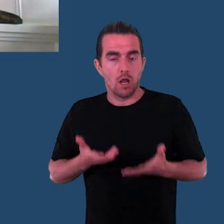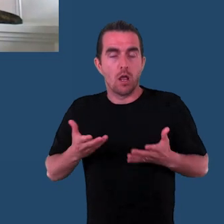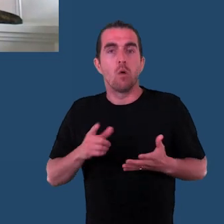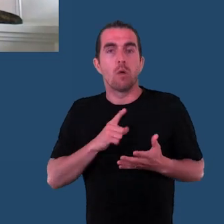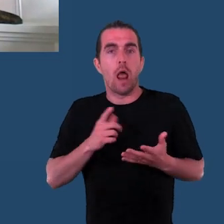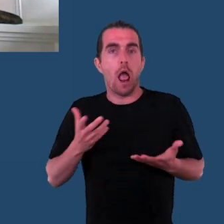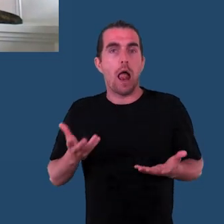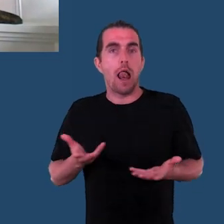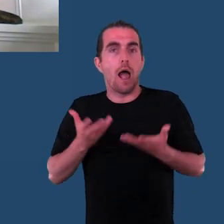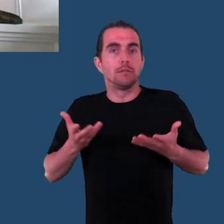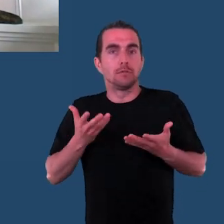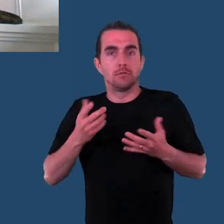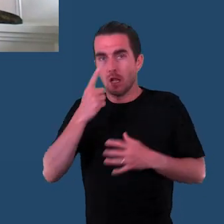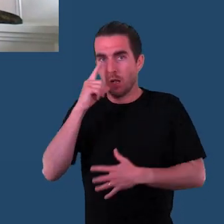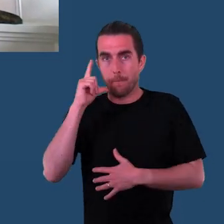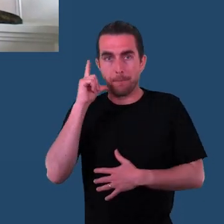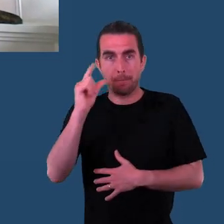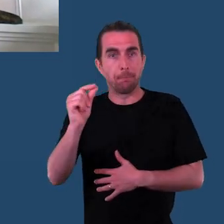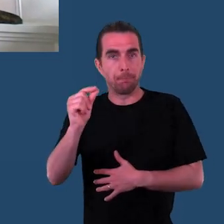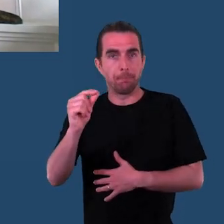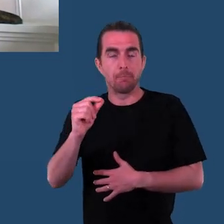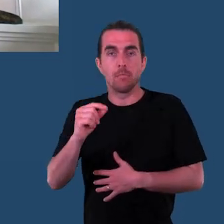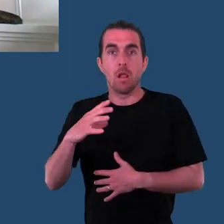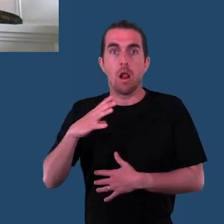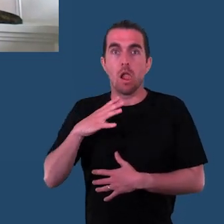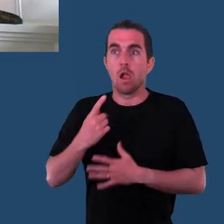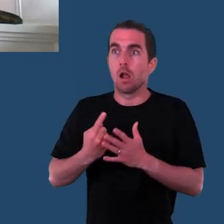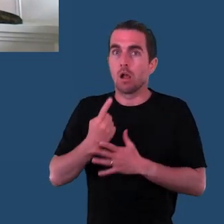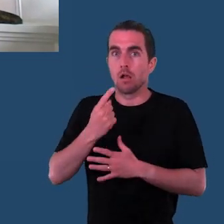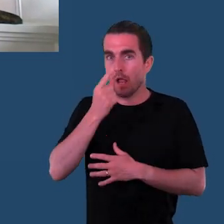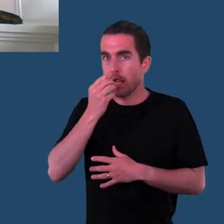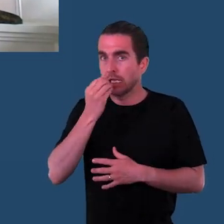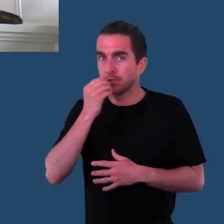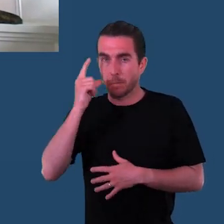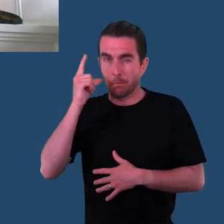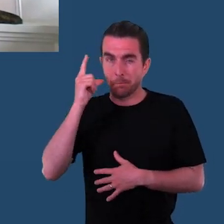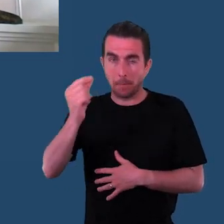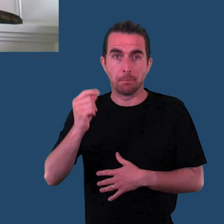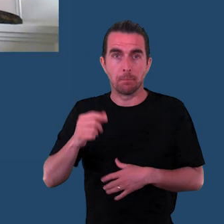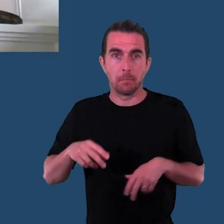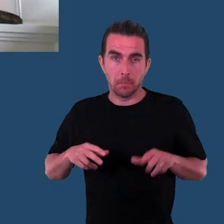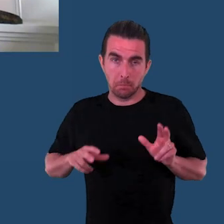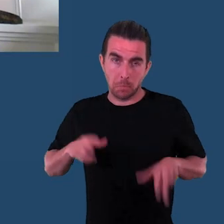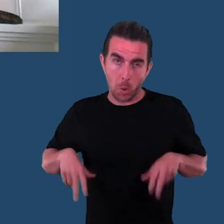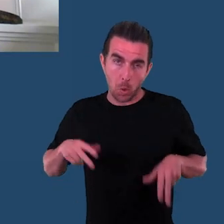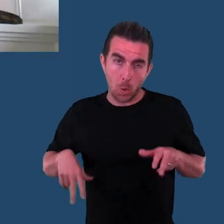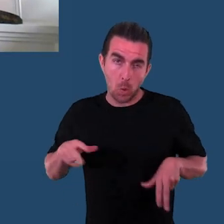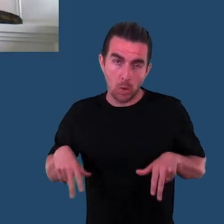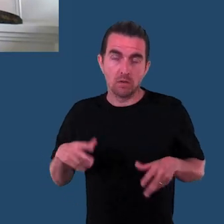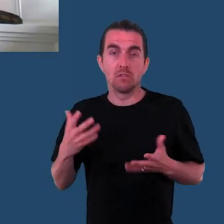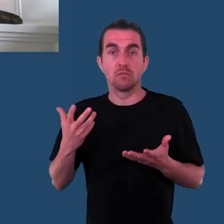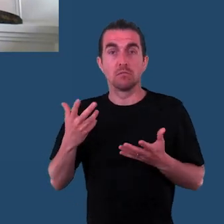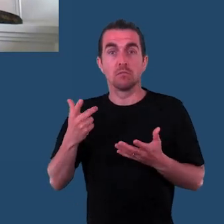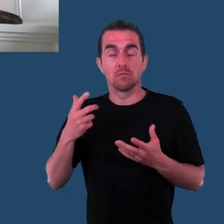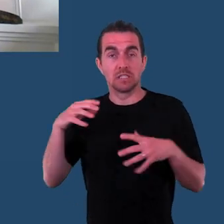so they could run faster, in case of meat-eaters, or they could get to really large sizes, like the long neck dinosaurs and sauropods.